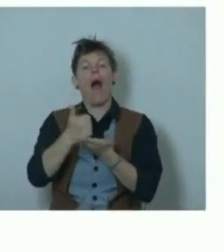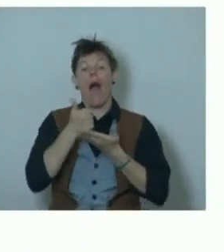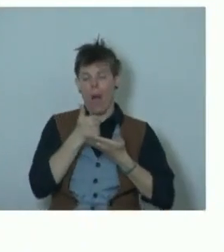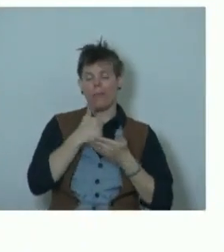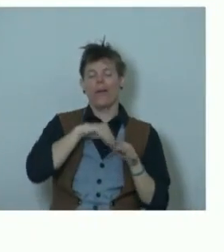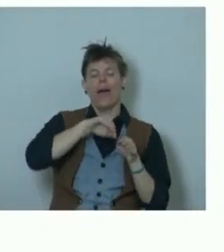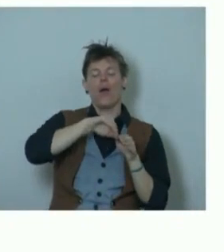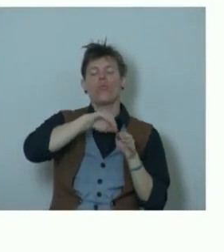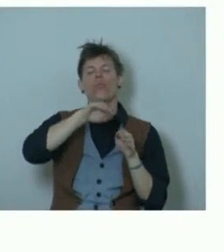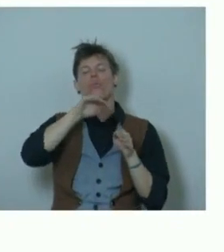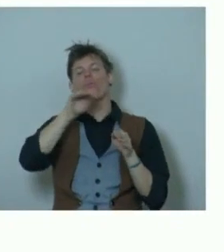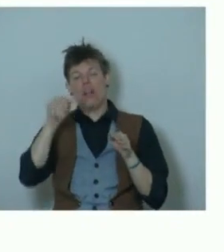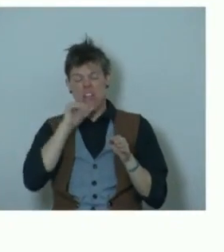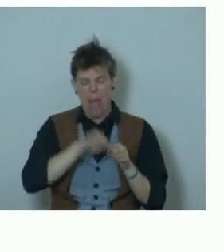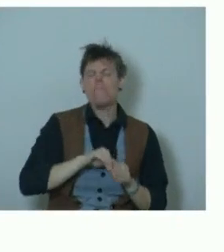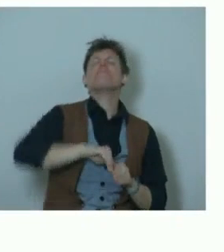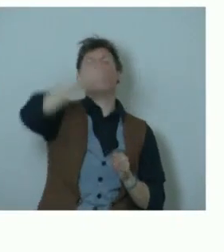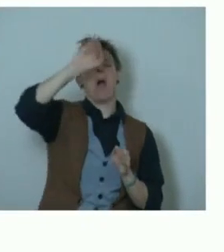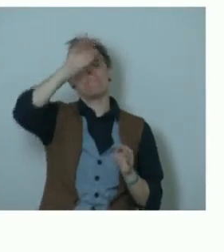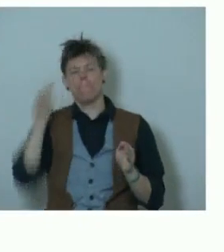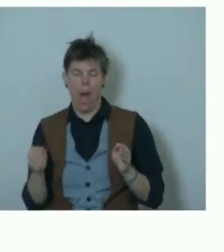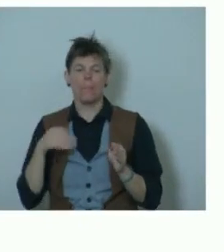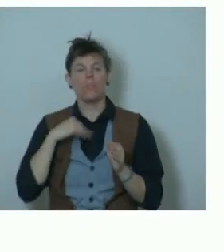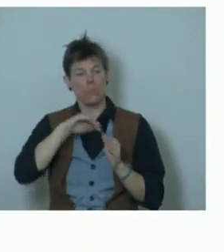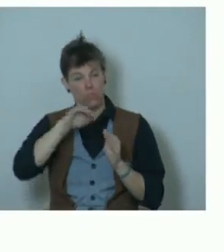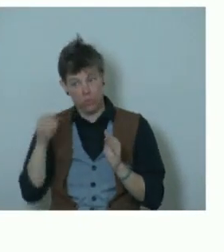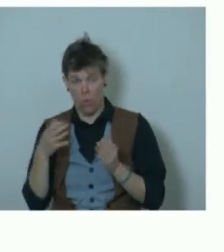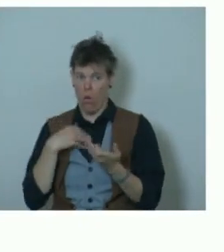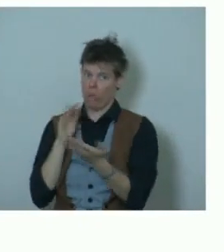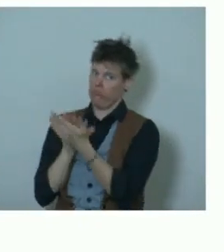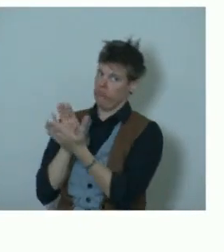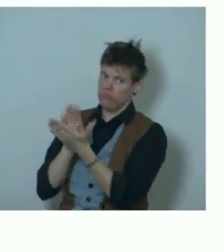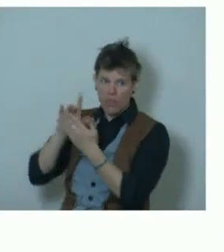THE AVAILABILITY OF TESTING REDUCES THE SPREAD, WHICH FLATTENS THE CURVE.